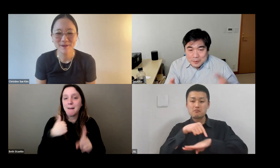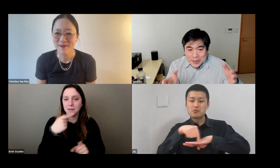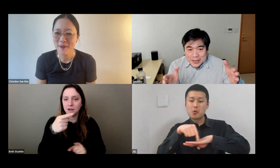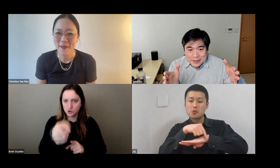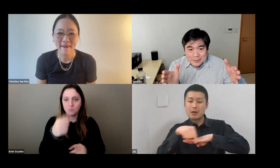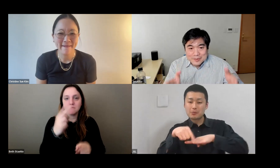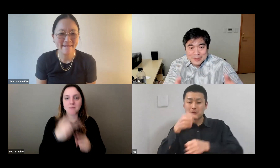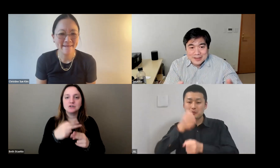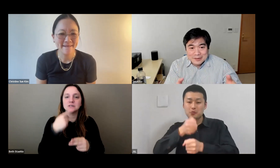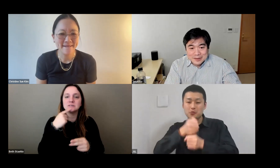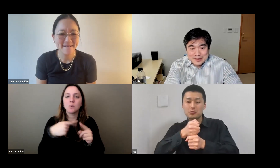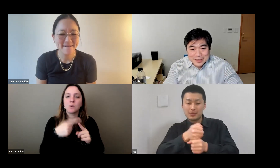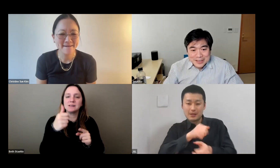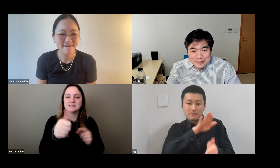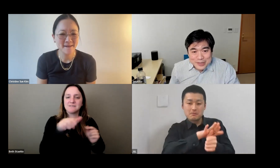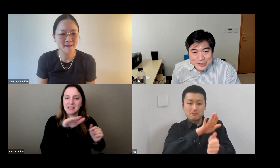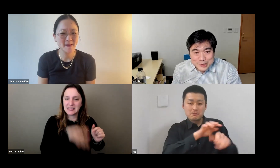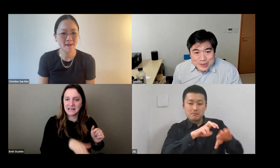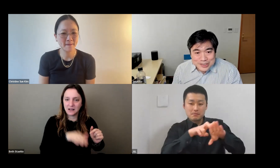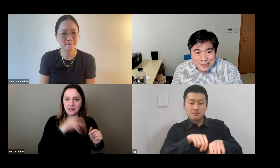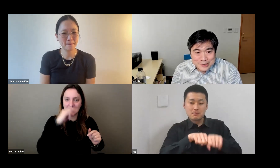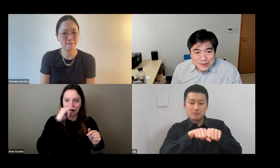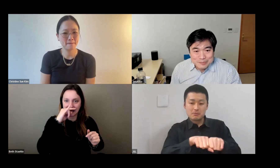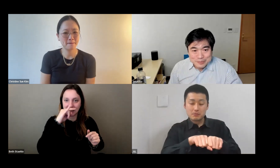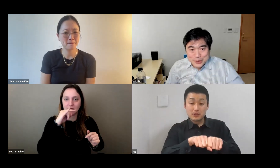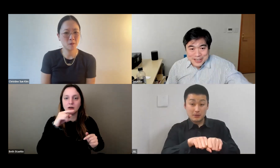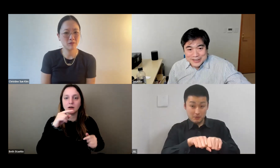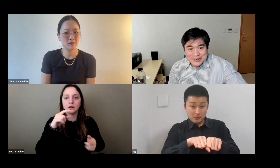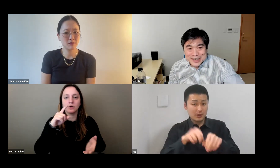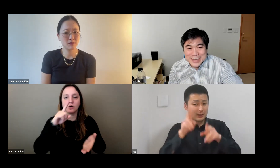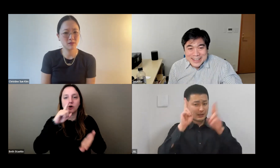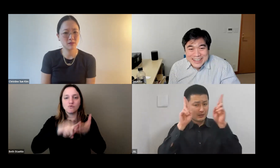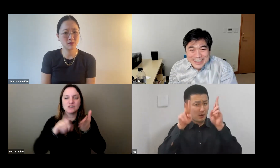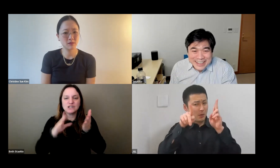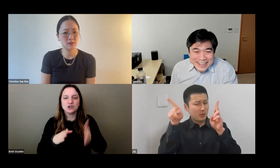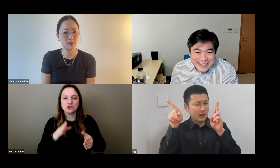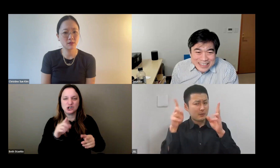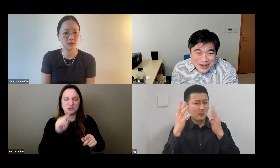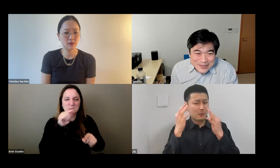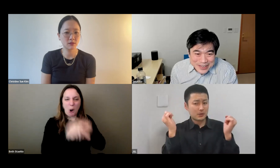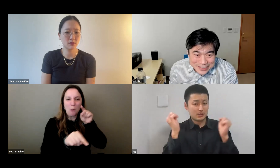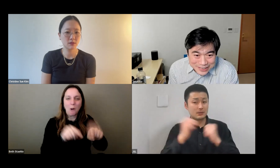where the researchers are poking you like an experiment, you know,